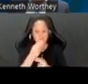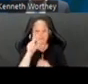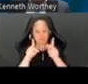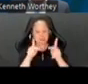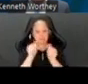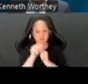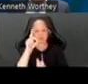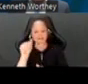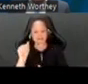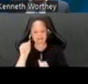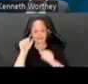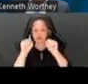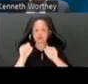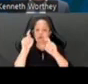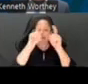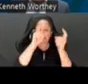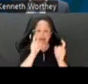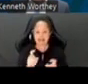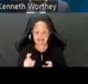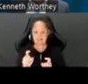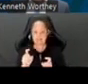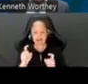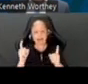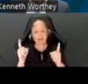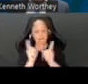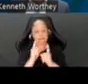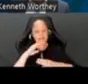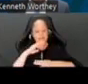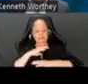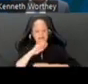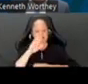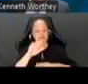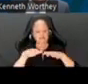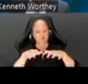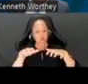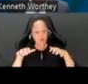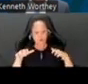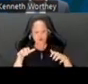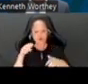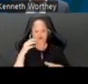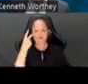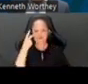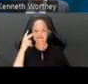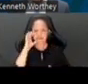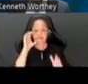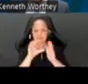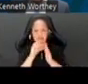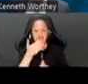of your audience. You can see on the slide there's a picture of the teacher at the front